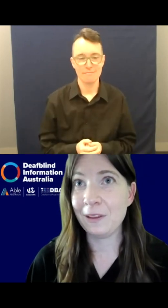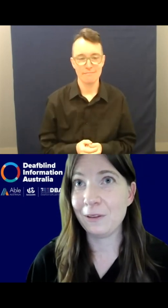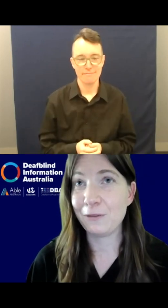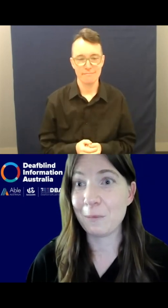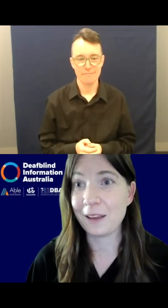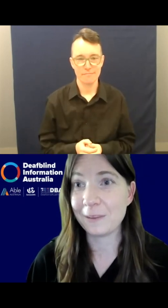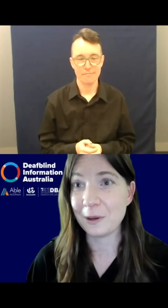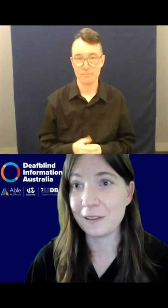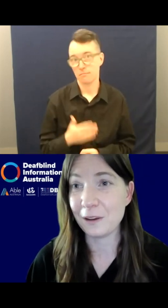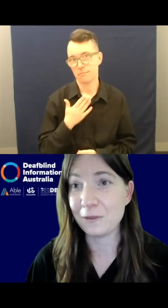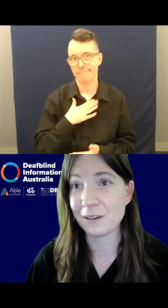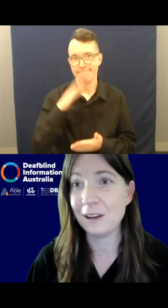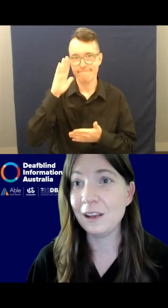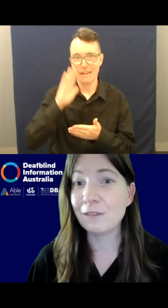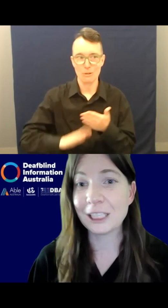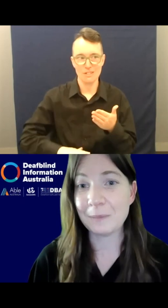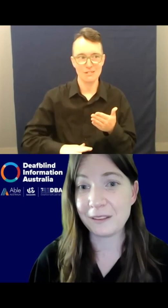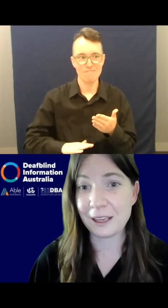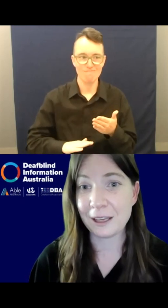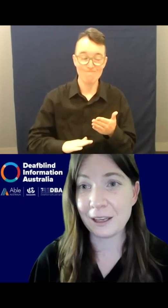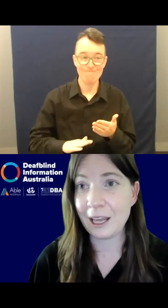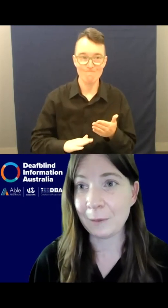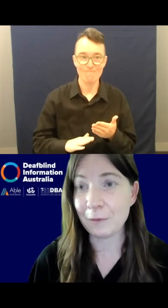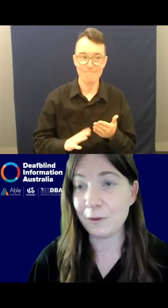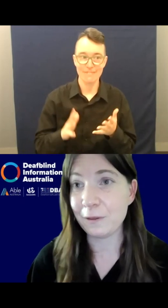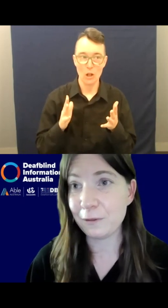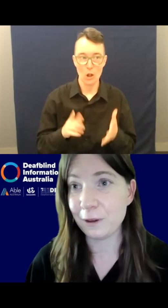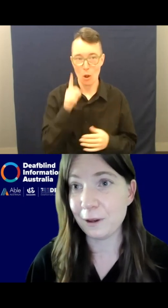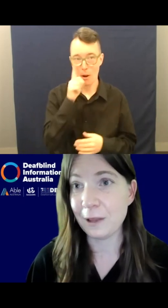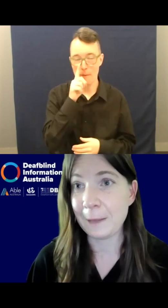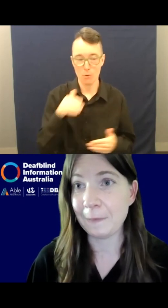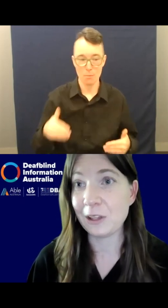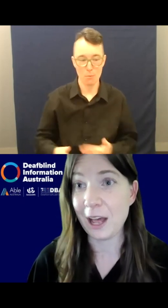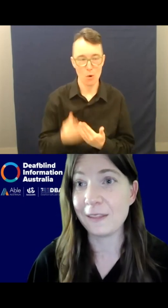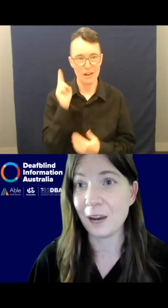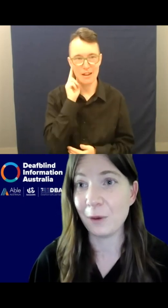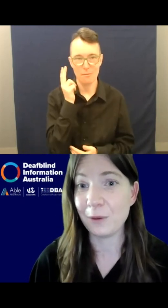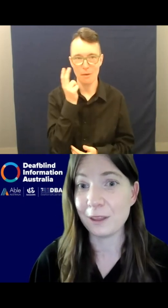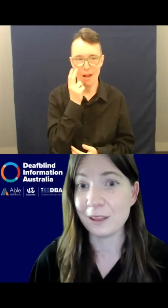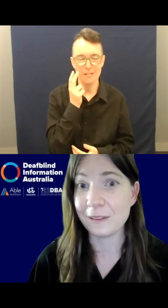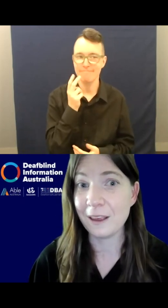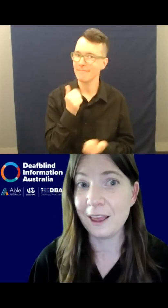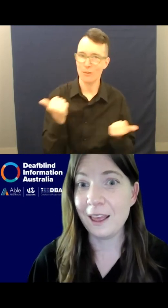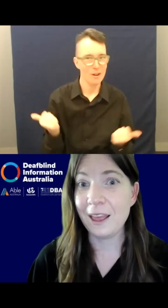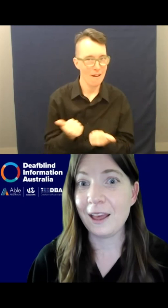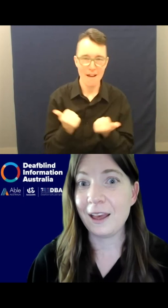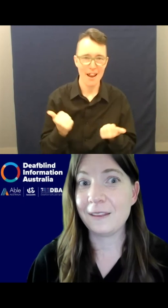from my experience is often really missing for the clients that I work with is a sense